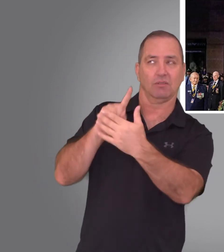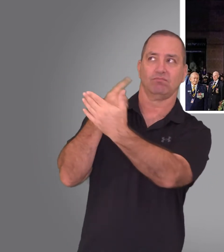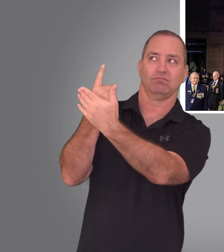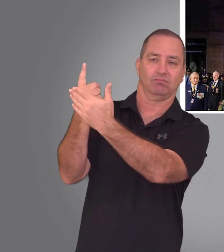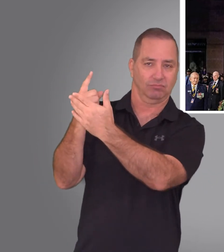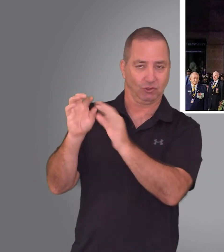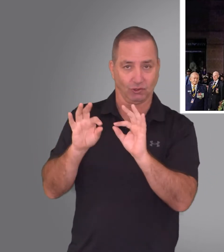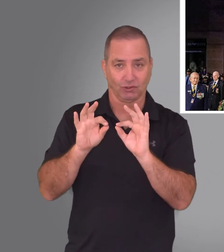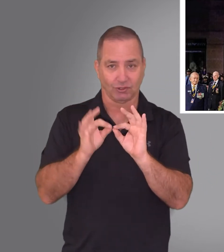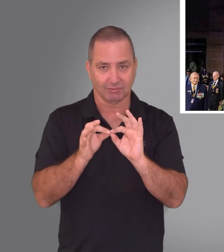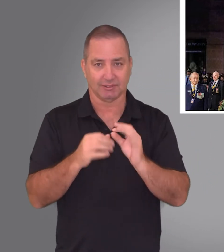with an interpreter with picture in picture.